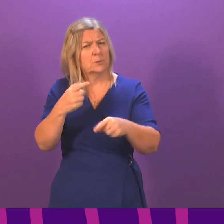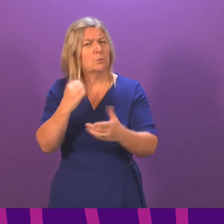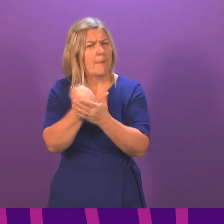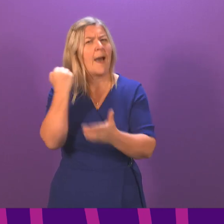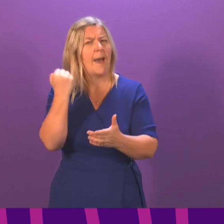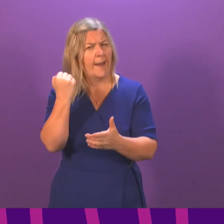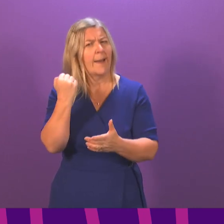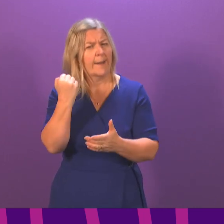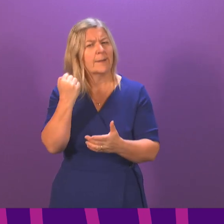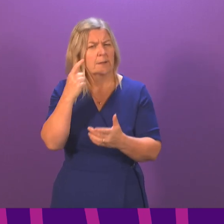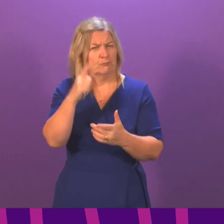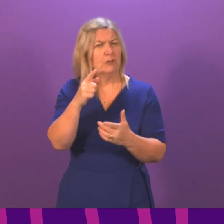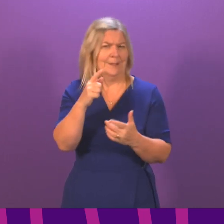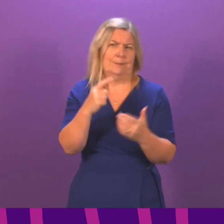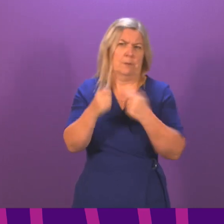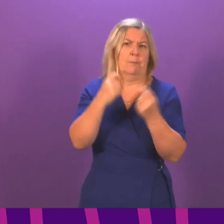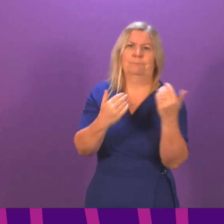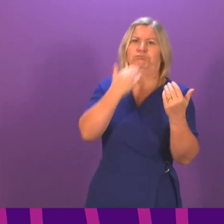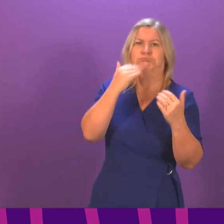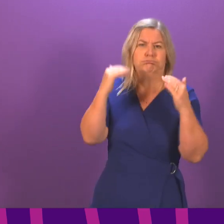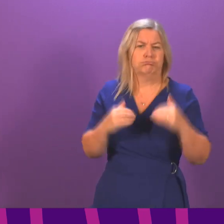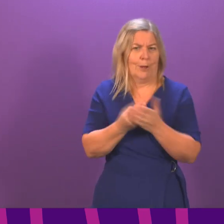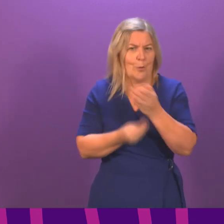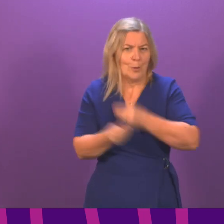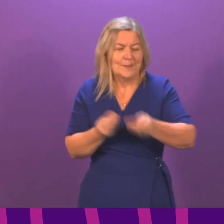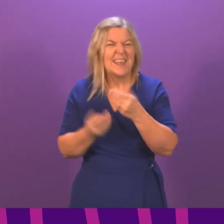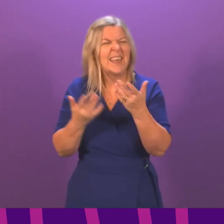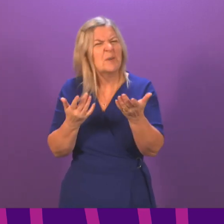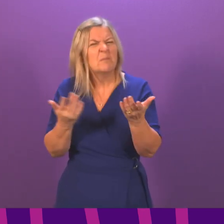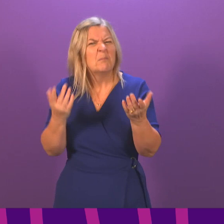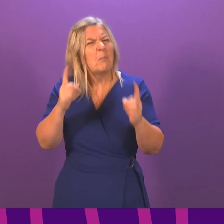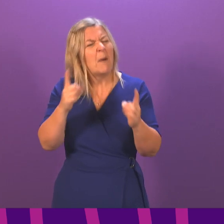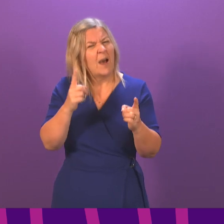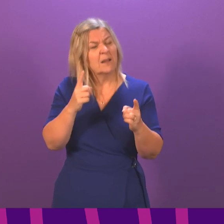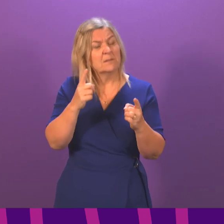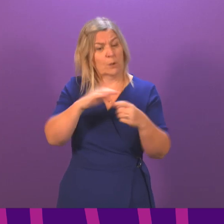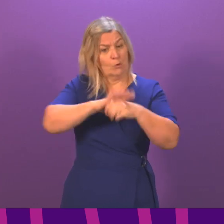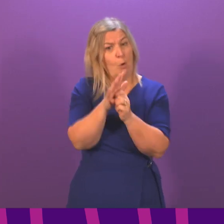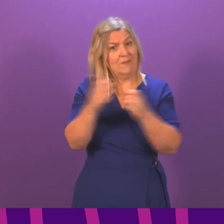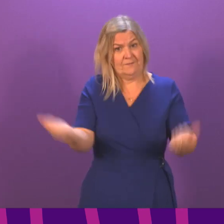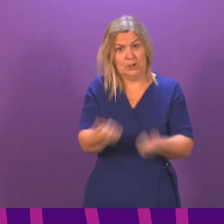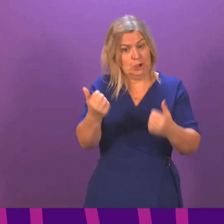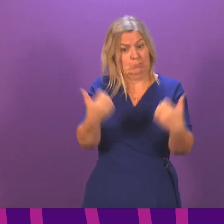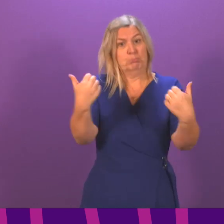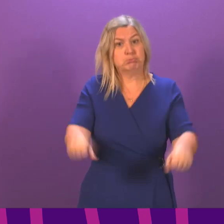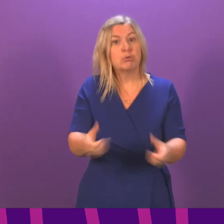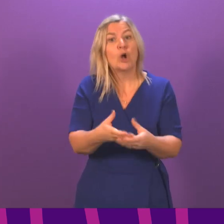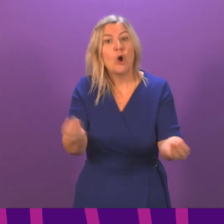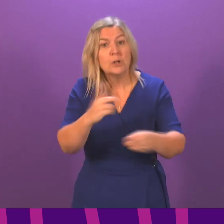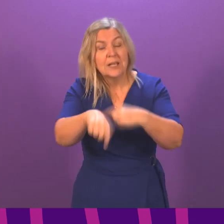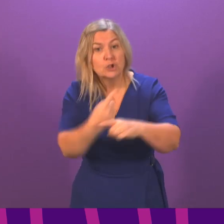to decarbonising the economy. What will the Scottish National Investment Bank be doing,